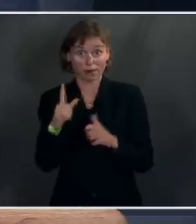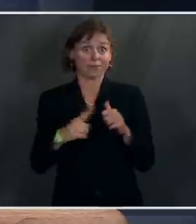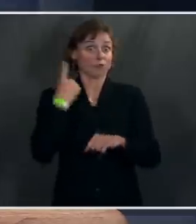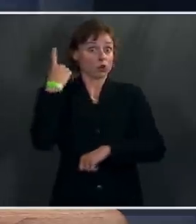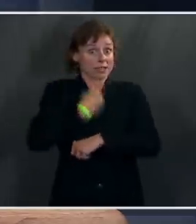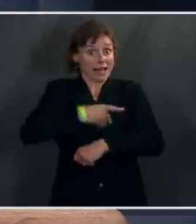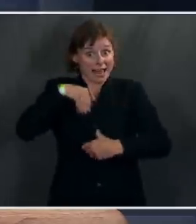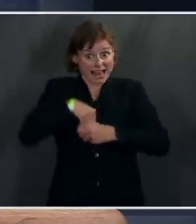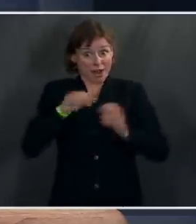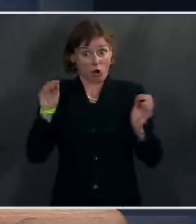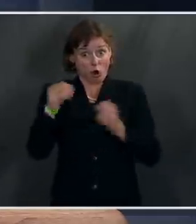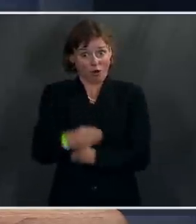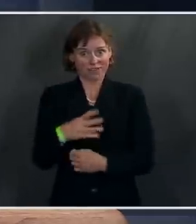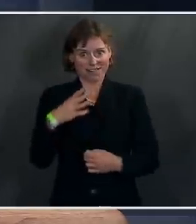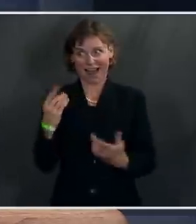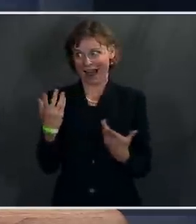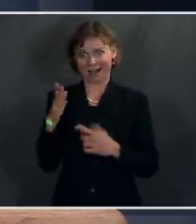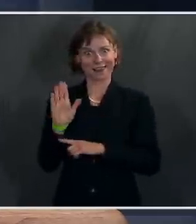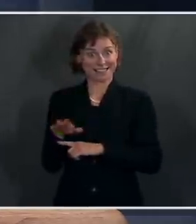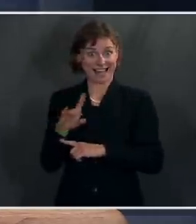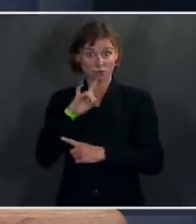and after this afternoon, a number of bills